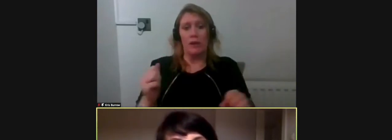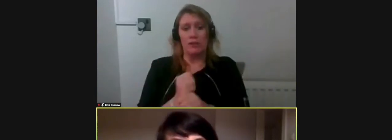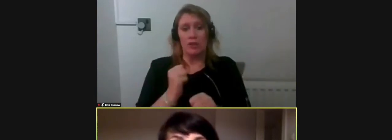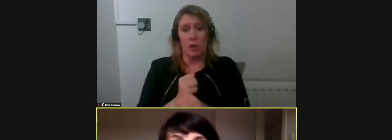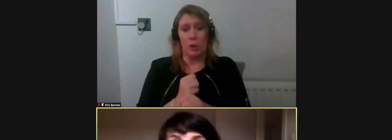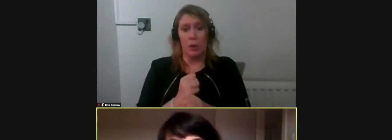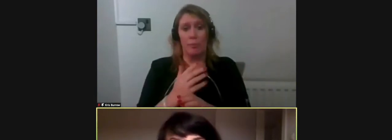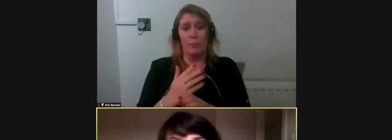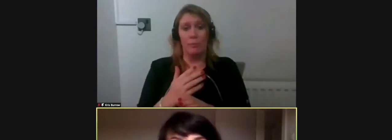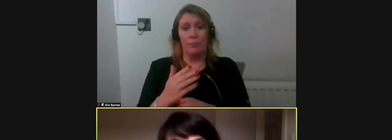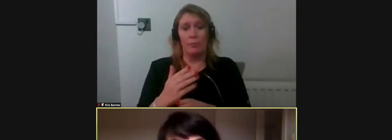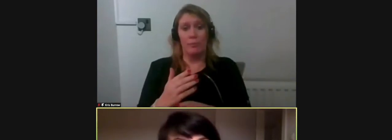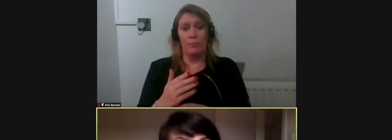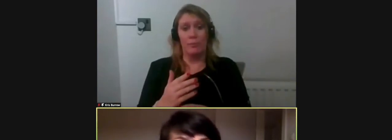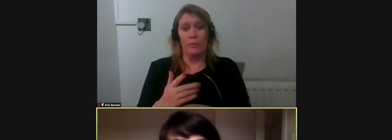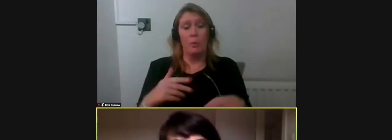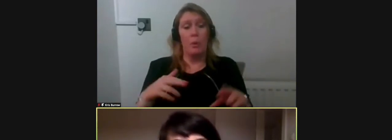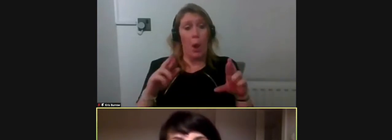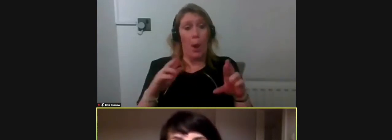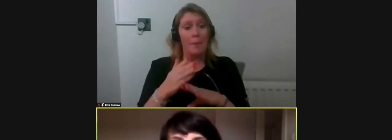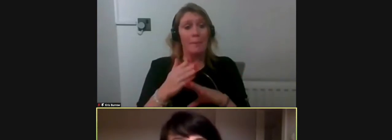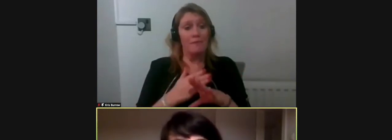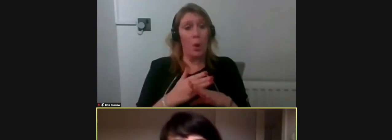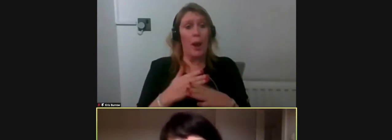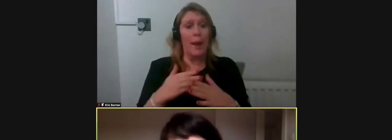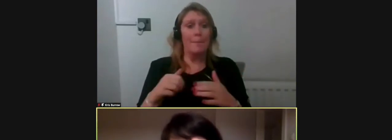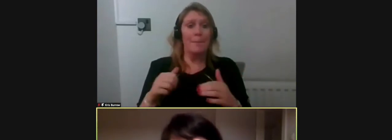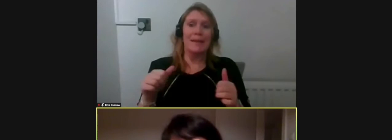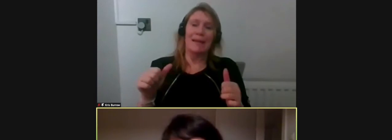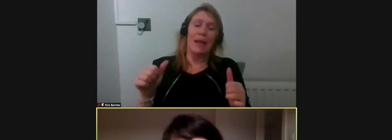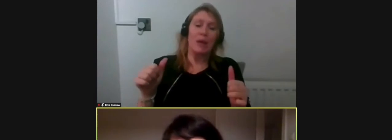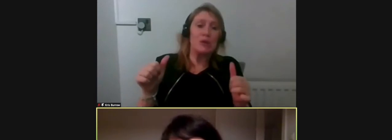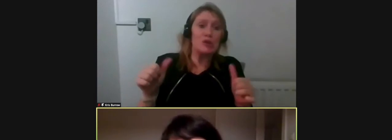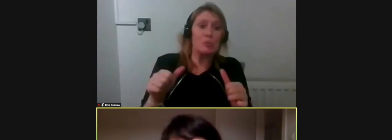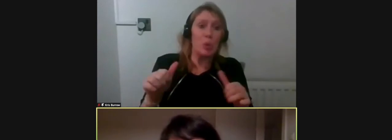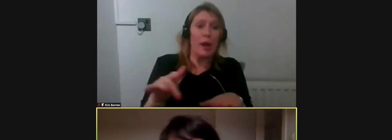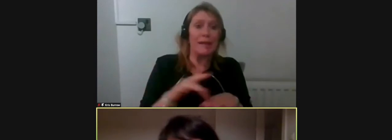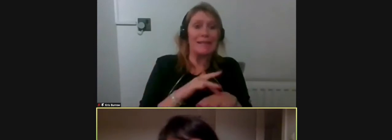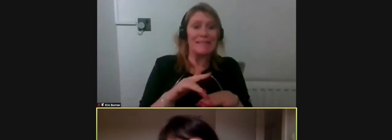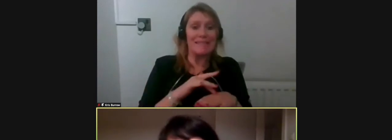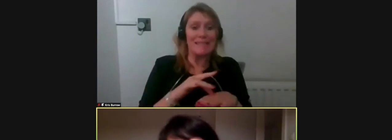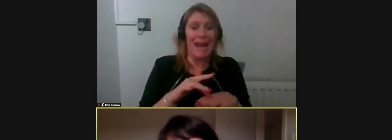small, portable staged show. Obviously we still have the intention to do that, but